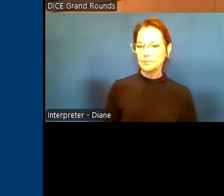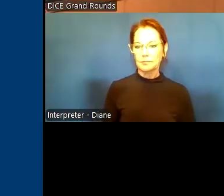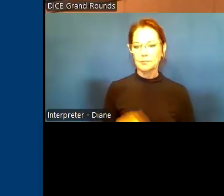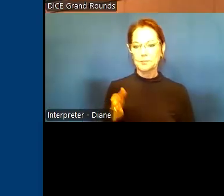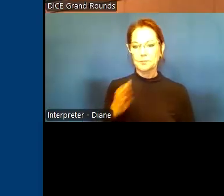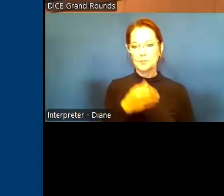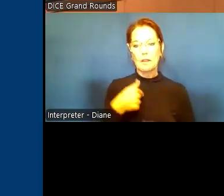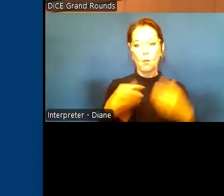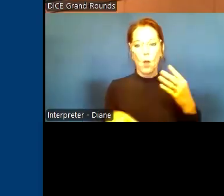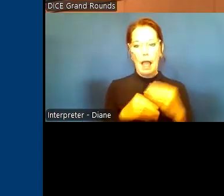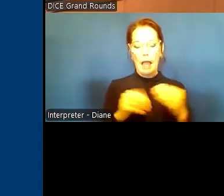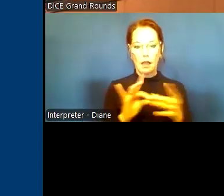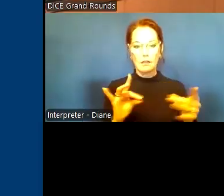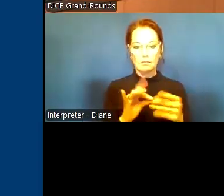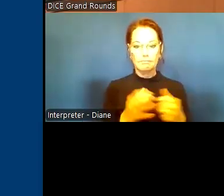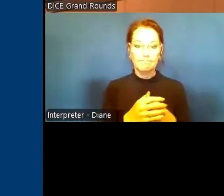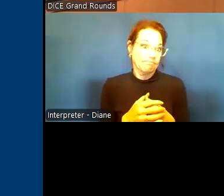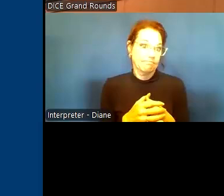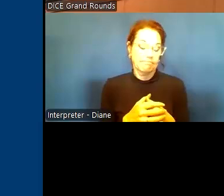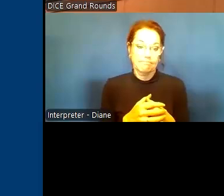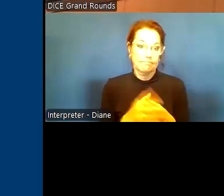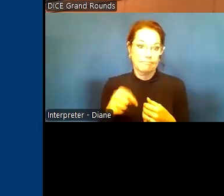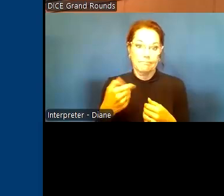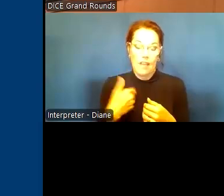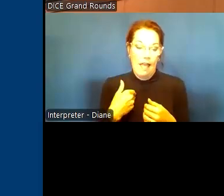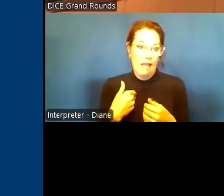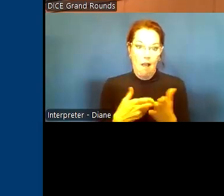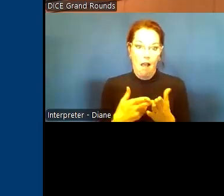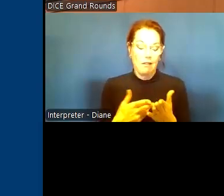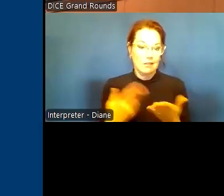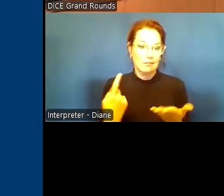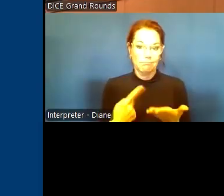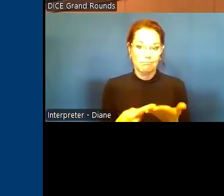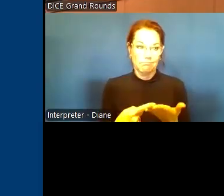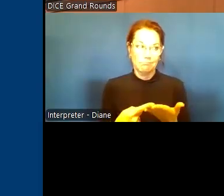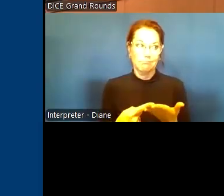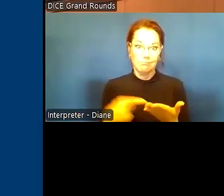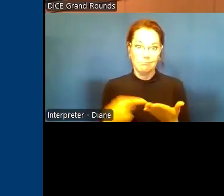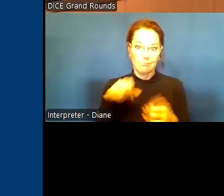have realistic honest conversations that racism happens at work and we are at work a lot of hours